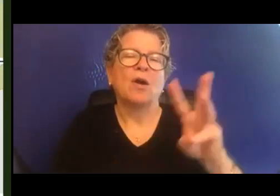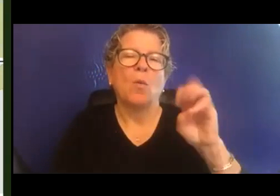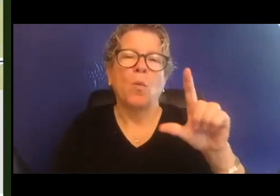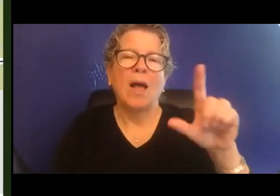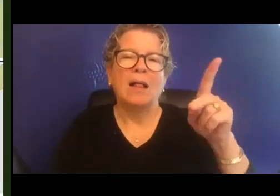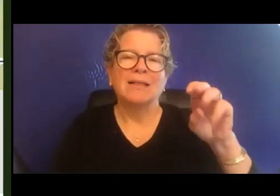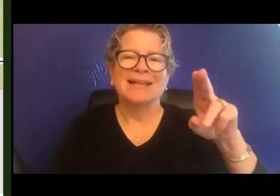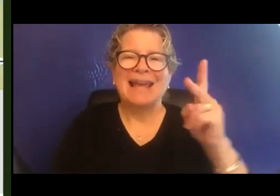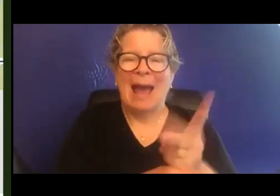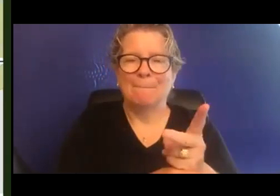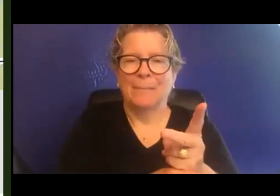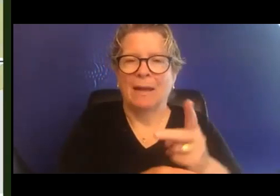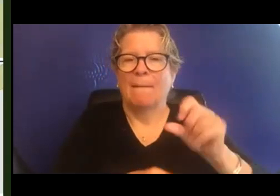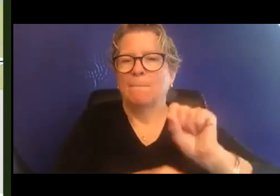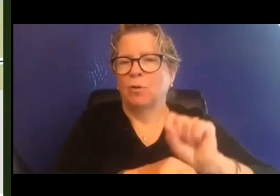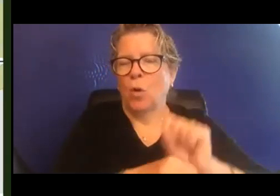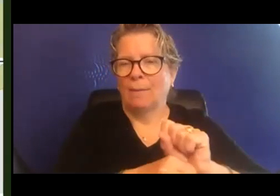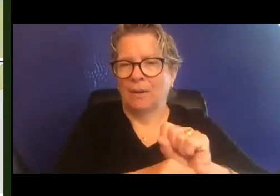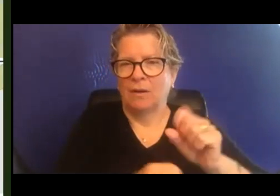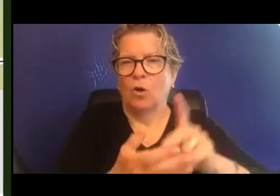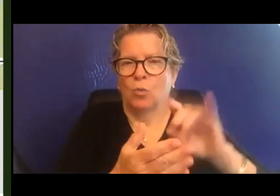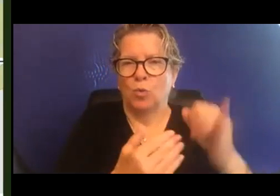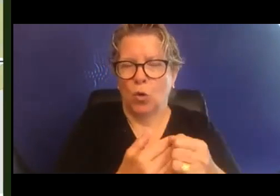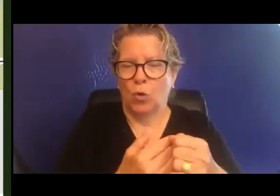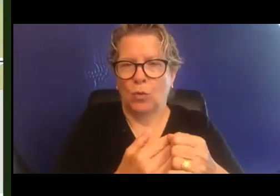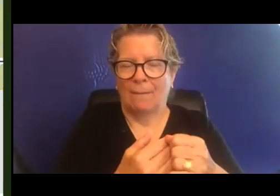program, it's a way to give back to the city.